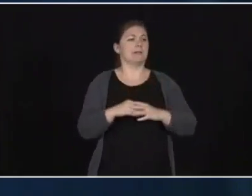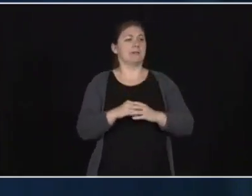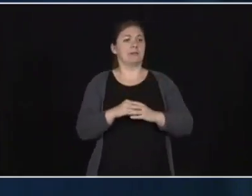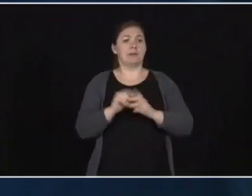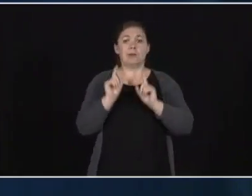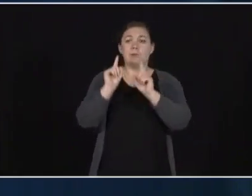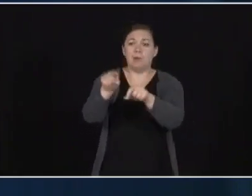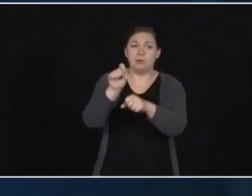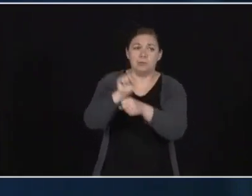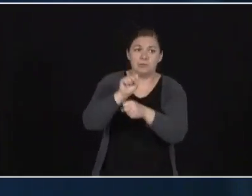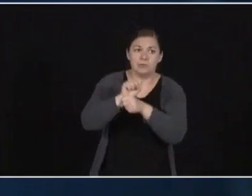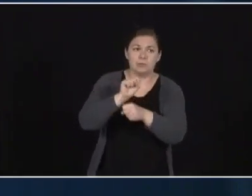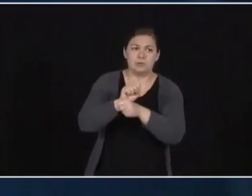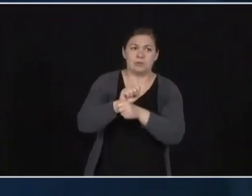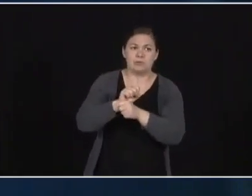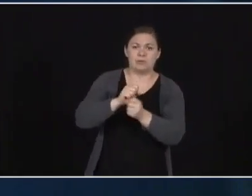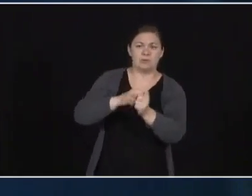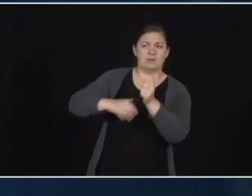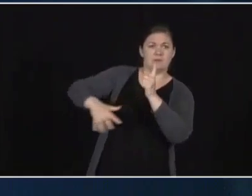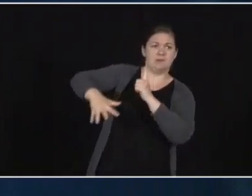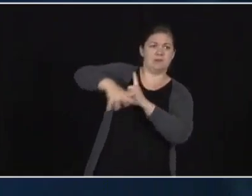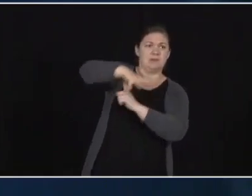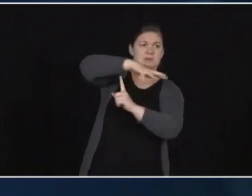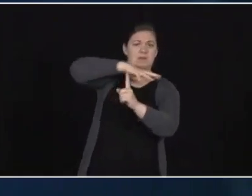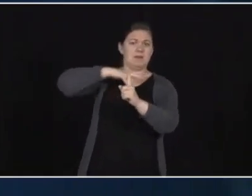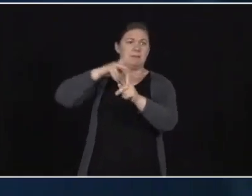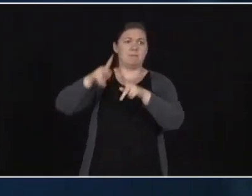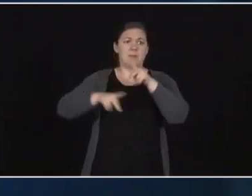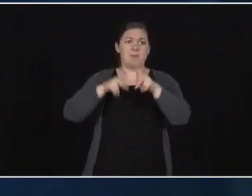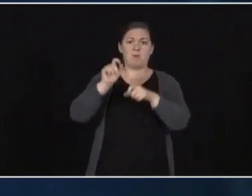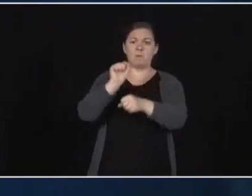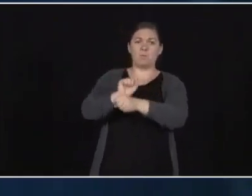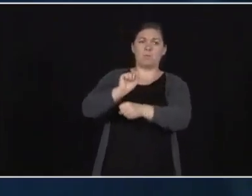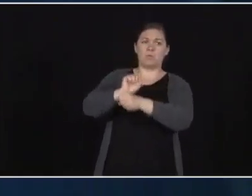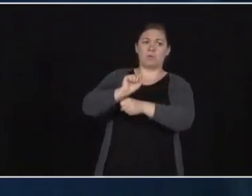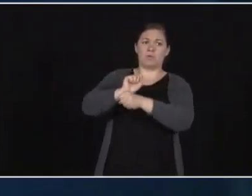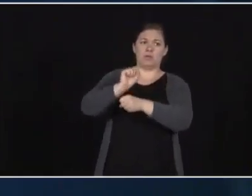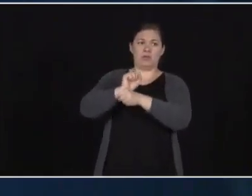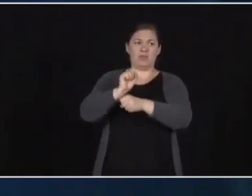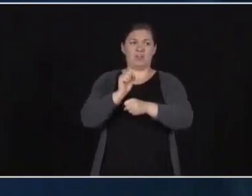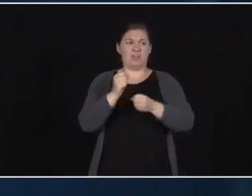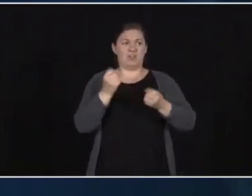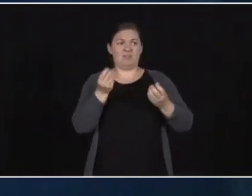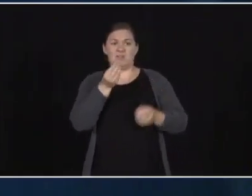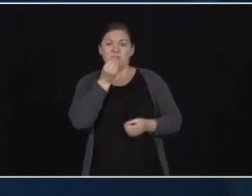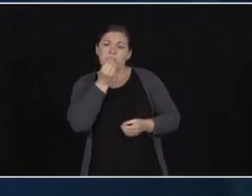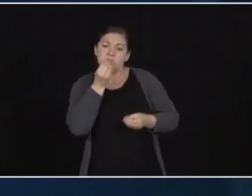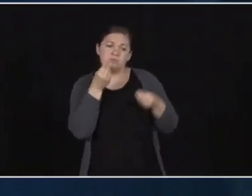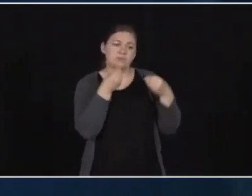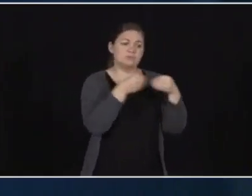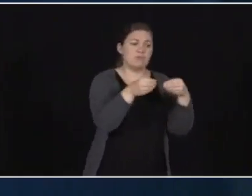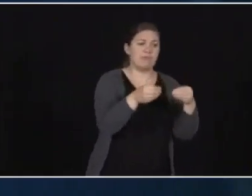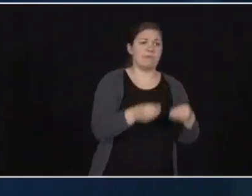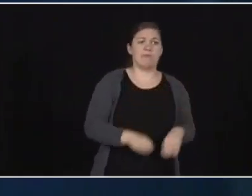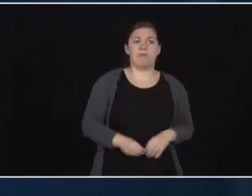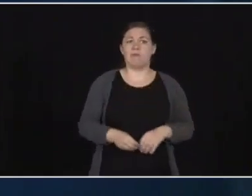and individual concerns of that particular person. Secondarily when people are at risk of exposure that risk may be from a variety of different ways.